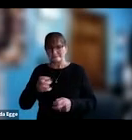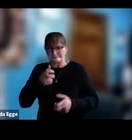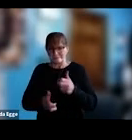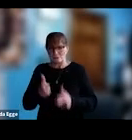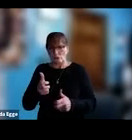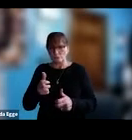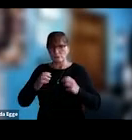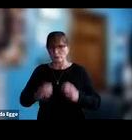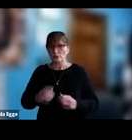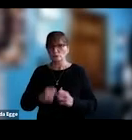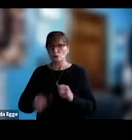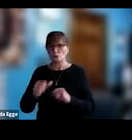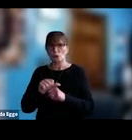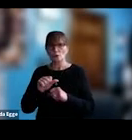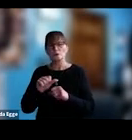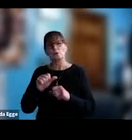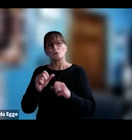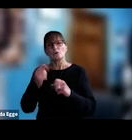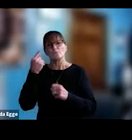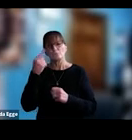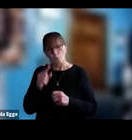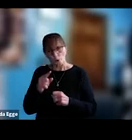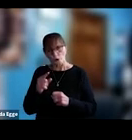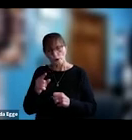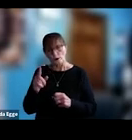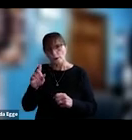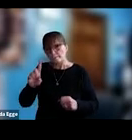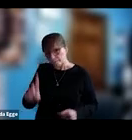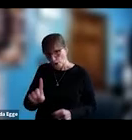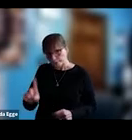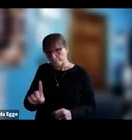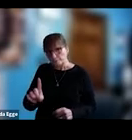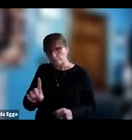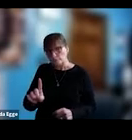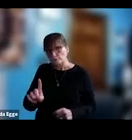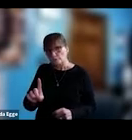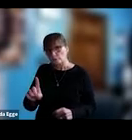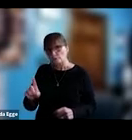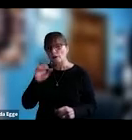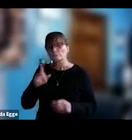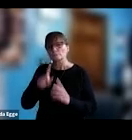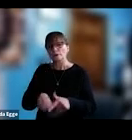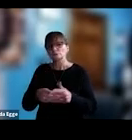to work for, but we do... So I start by writing that her substance use